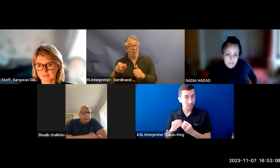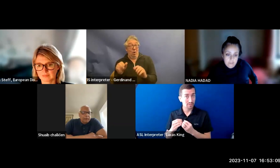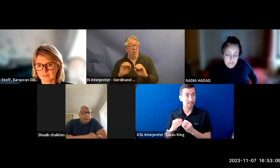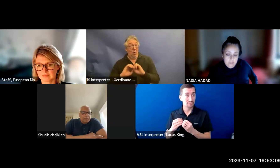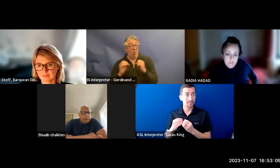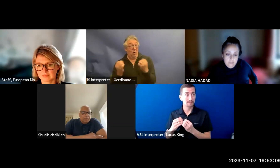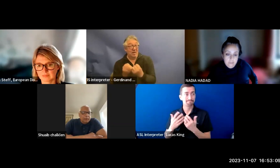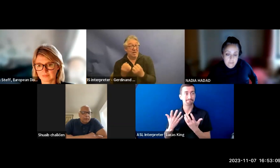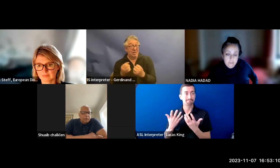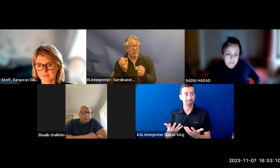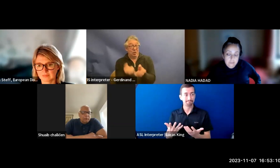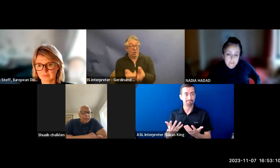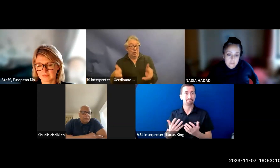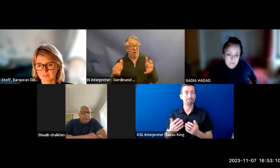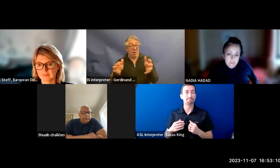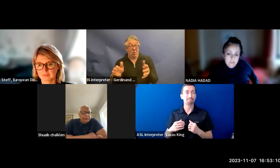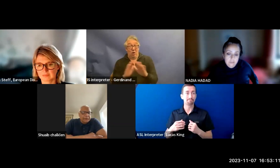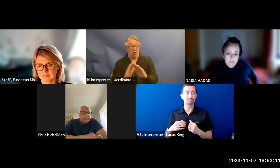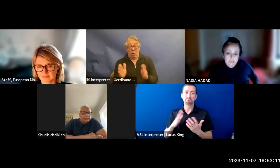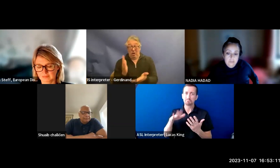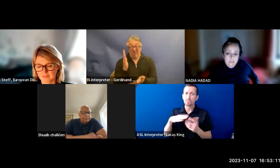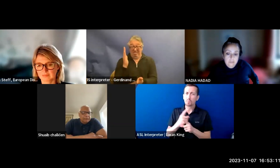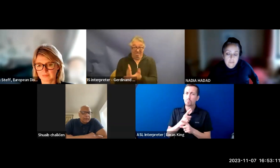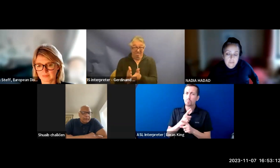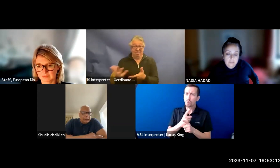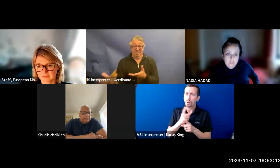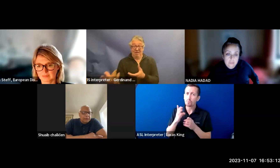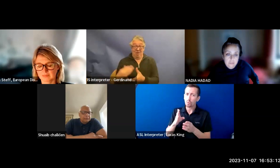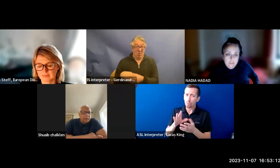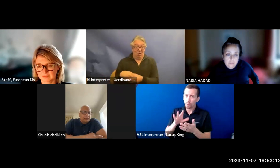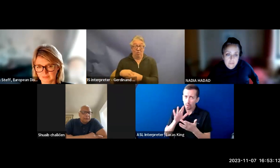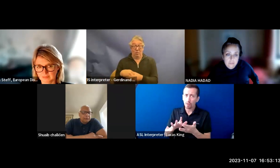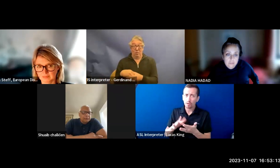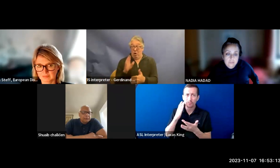in a proper way with this direct involvement,